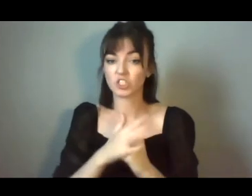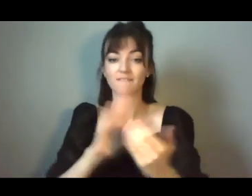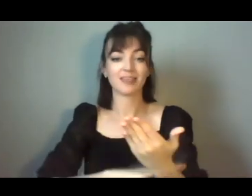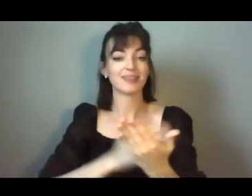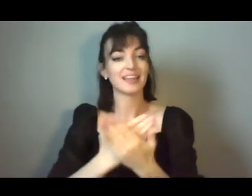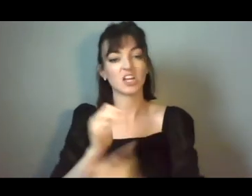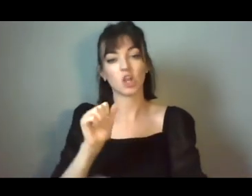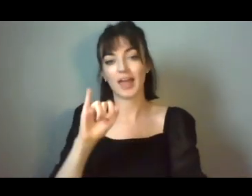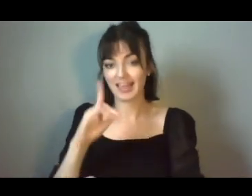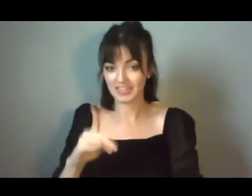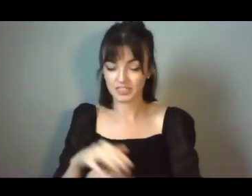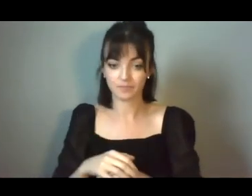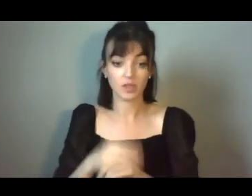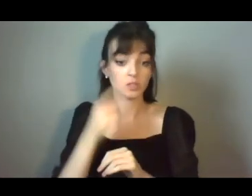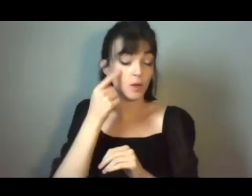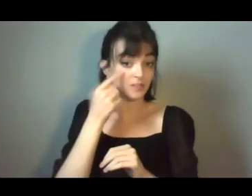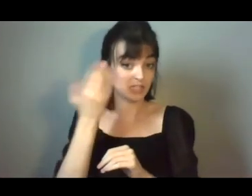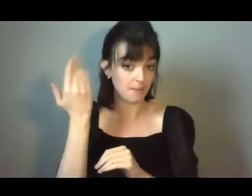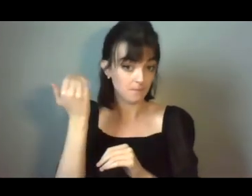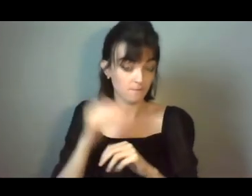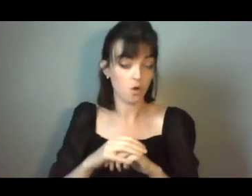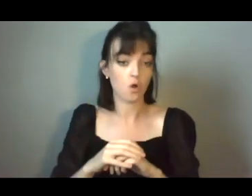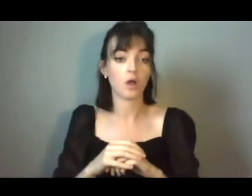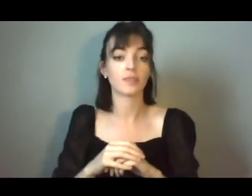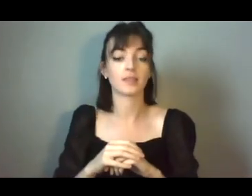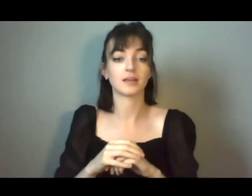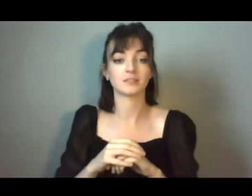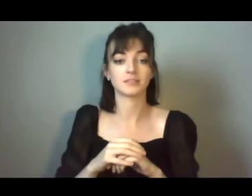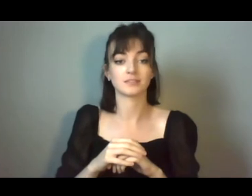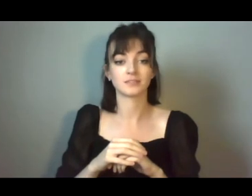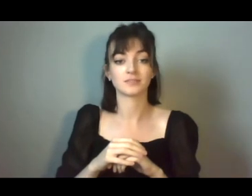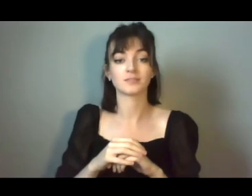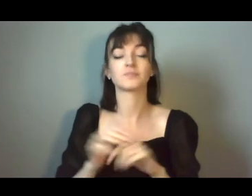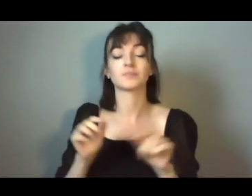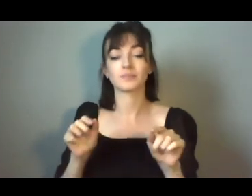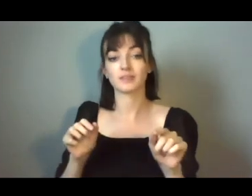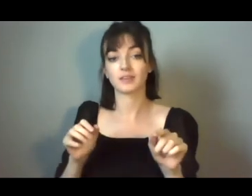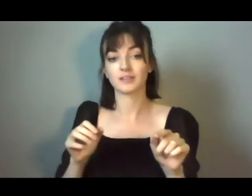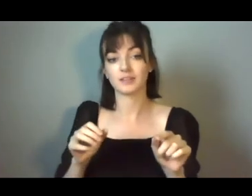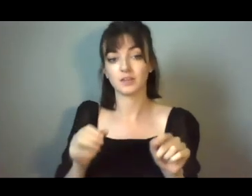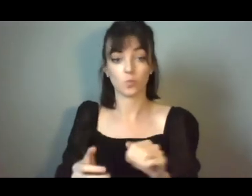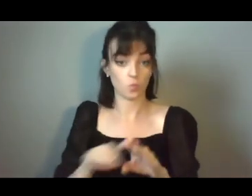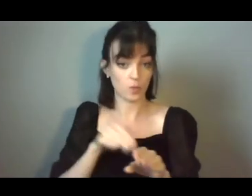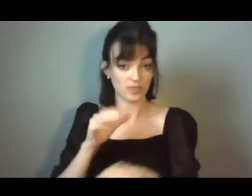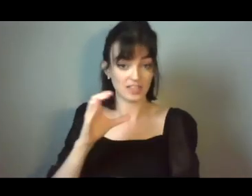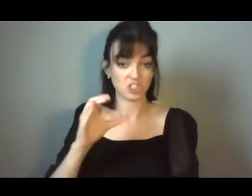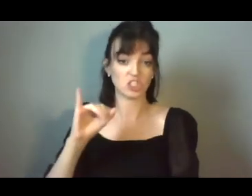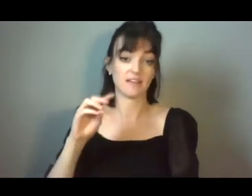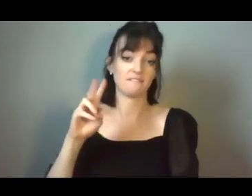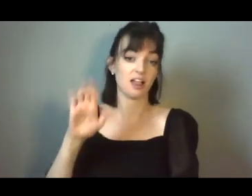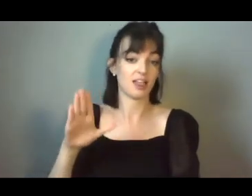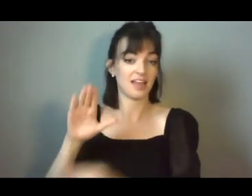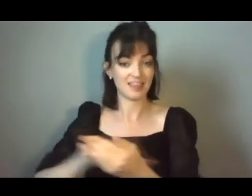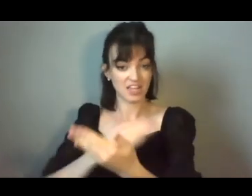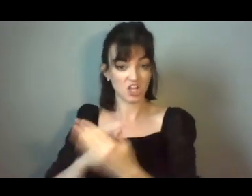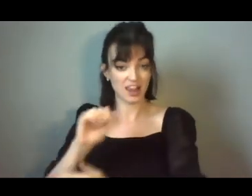seen certainly in the past that while the civil legal aid act does not debar legal aid to people,